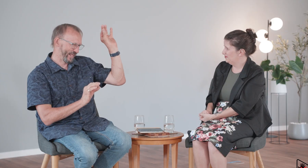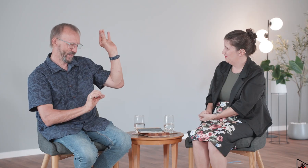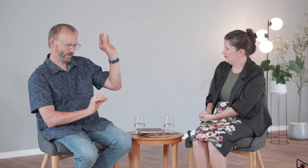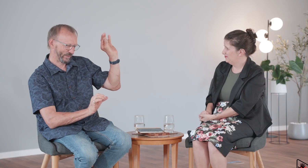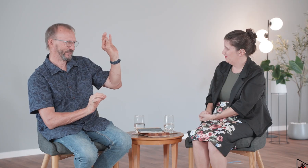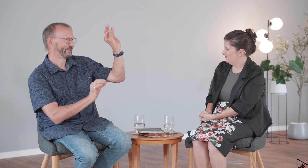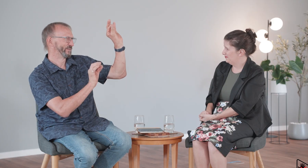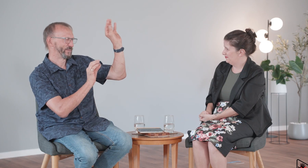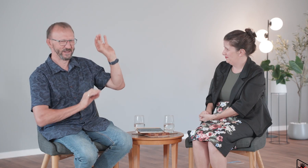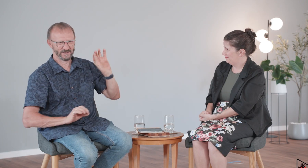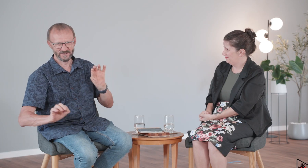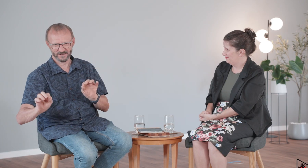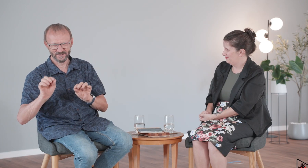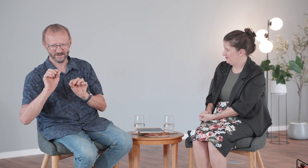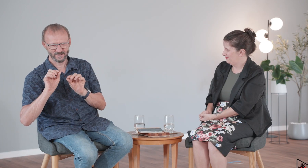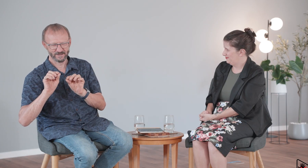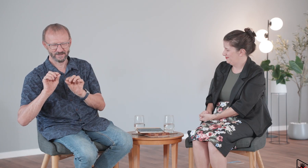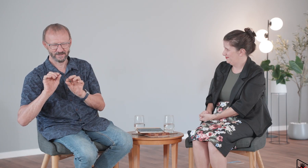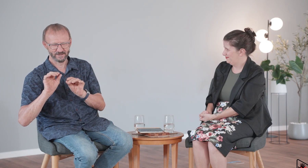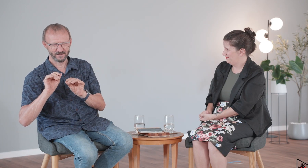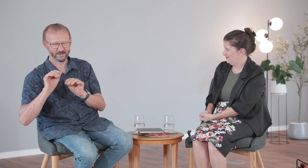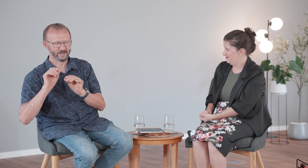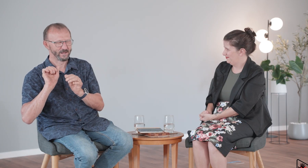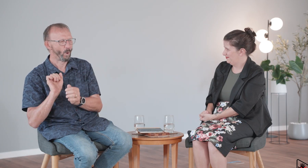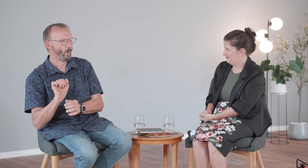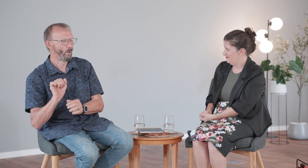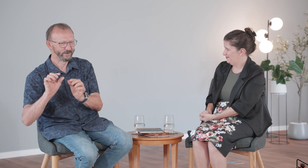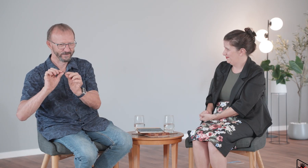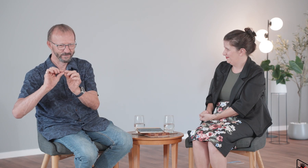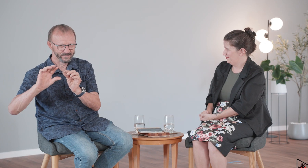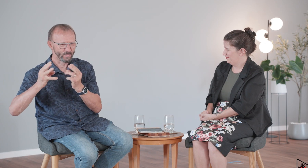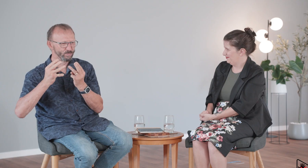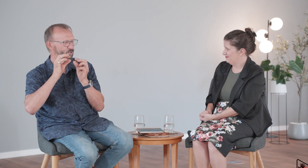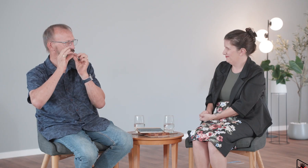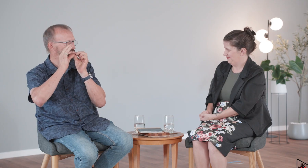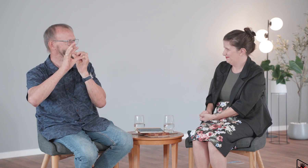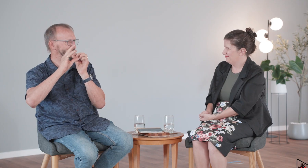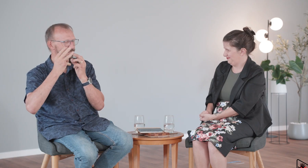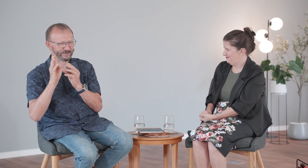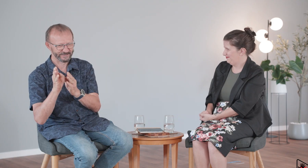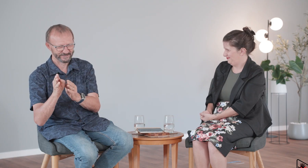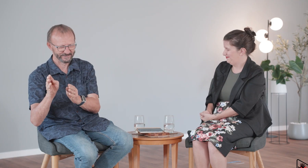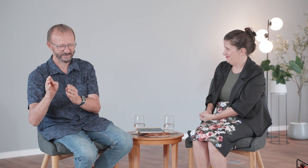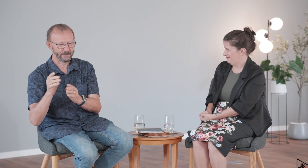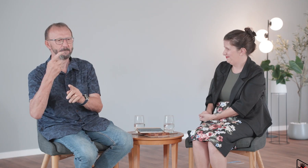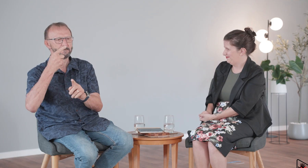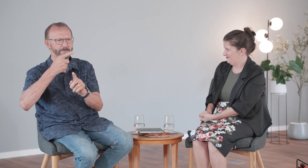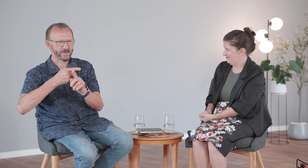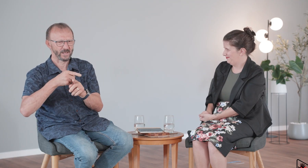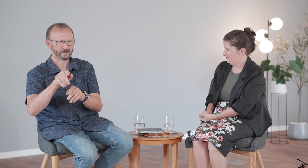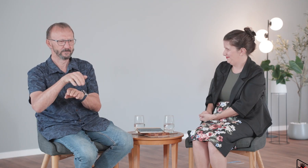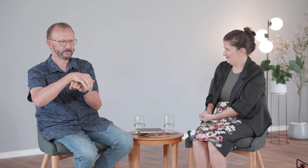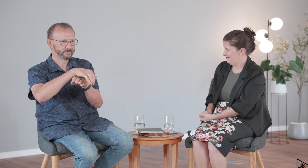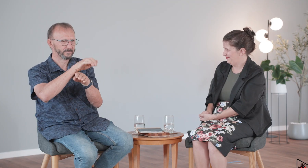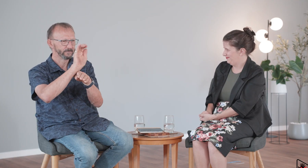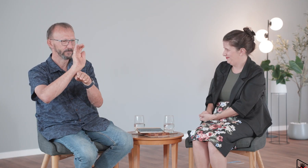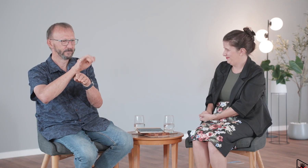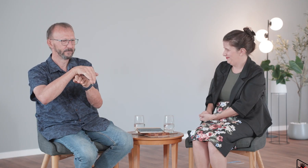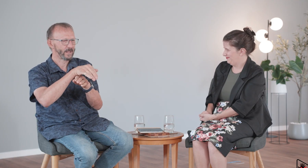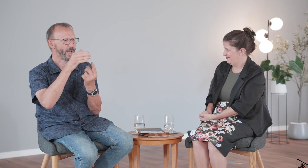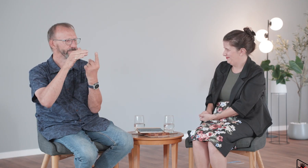cheap way of wiring this up. And so the interior light circuit was connected to these air horns